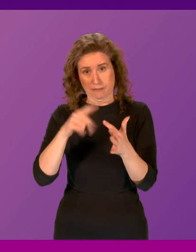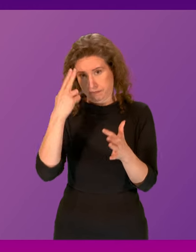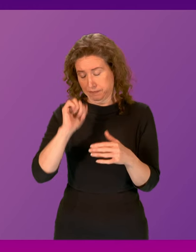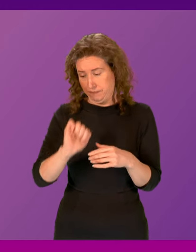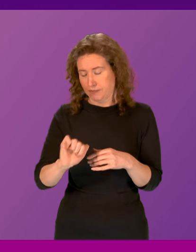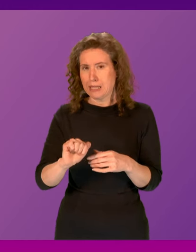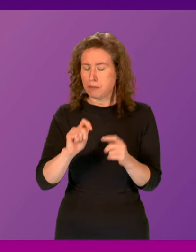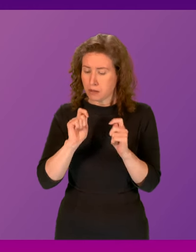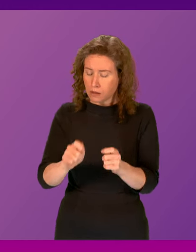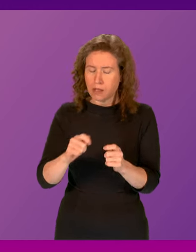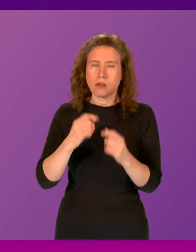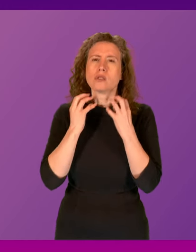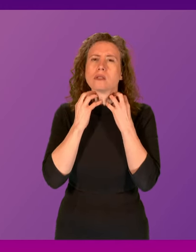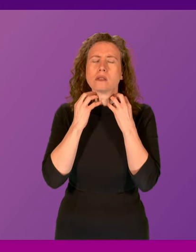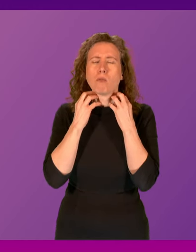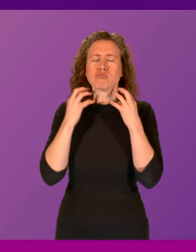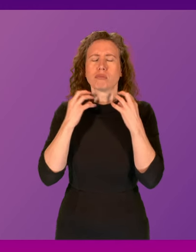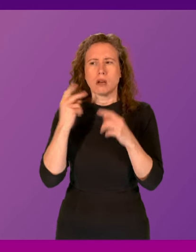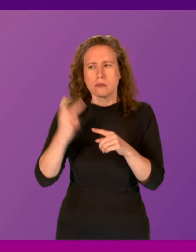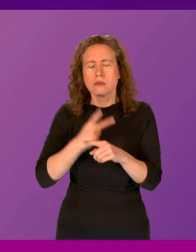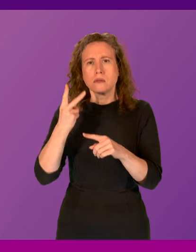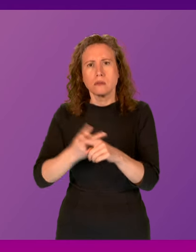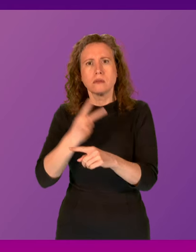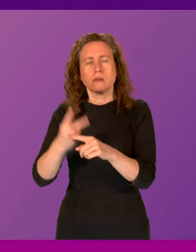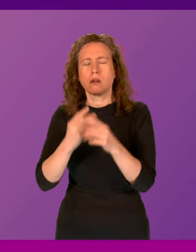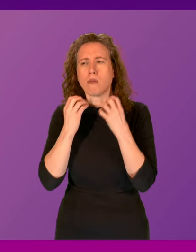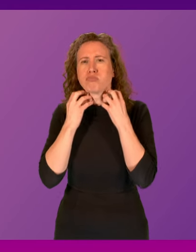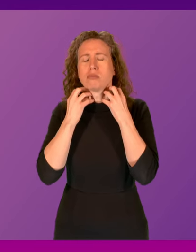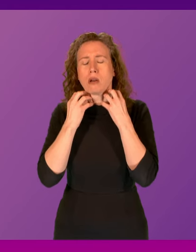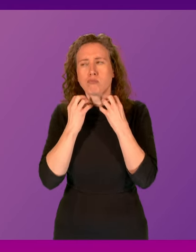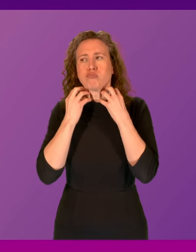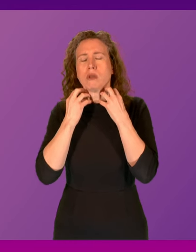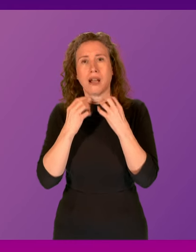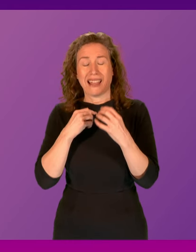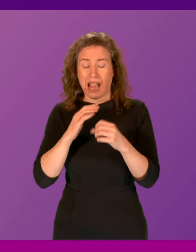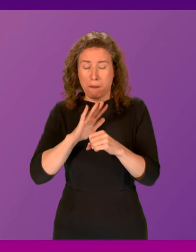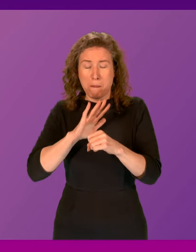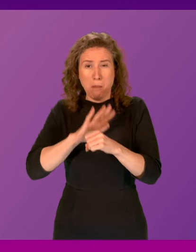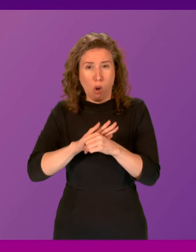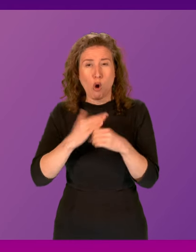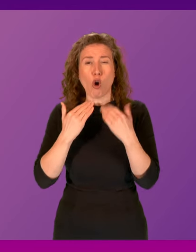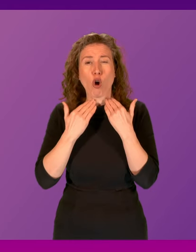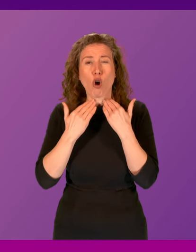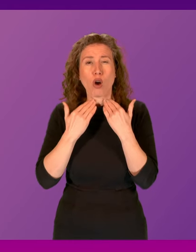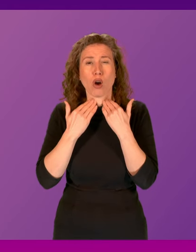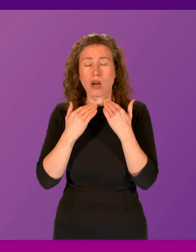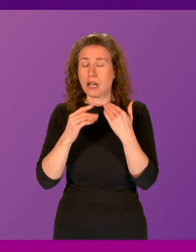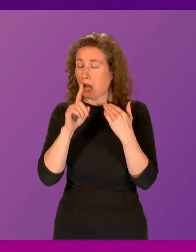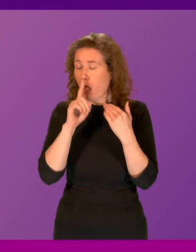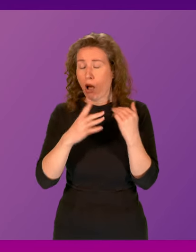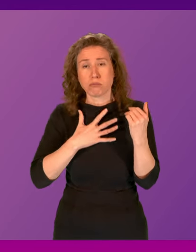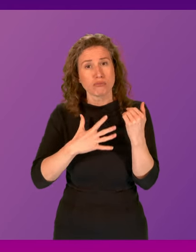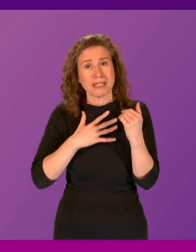tonsillitis and his enlarged tonsils obstruct more than 75 per cent of his airway, which makes it